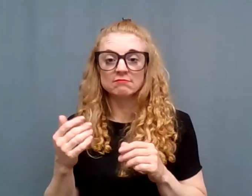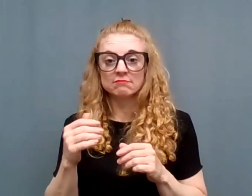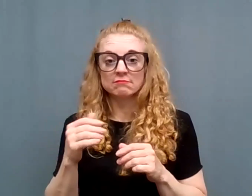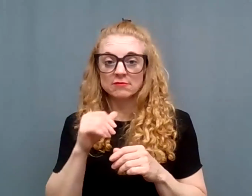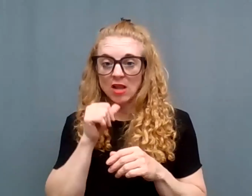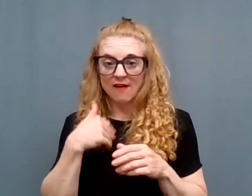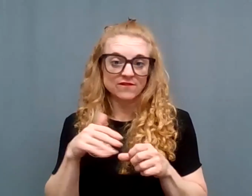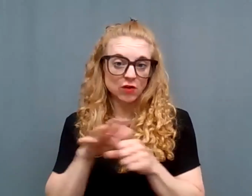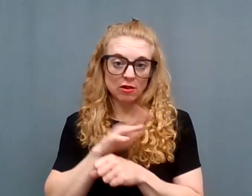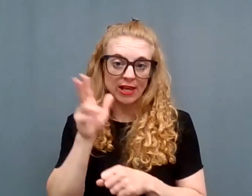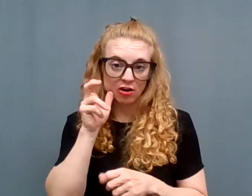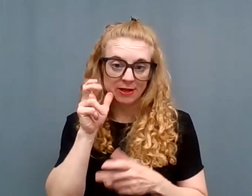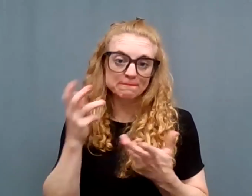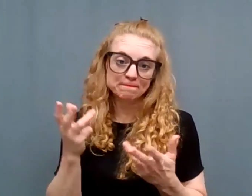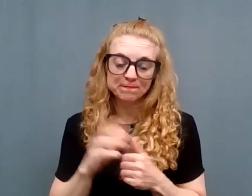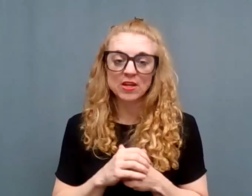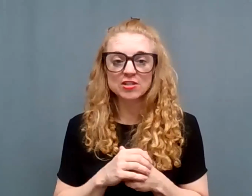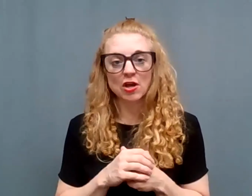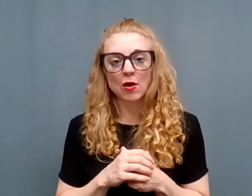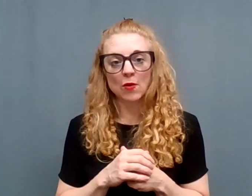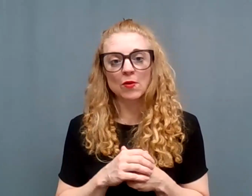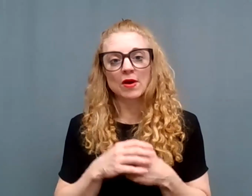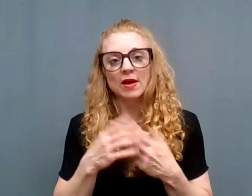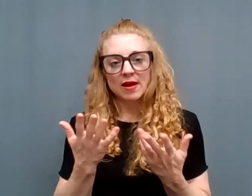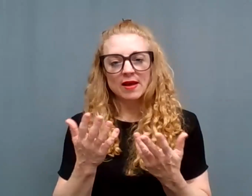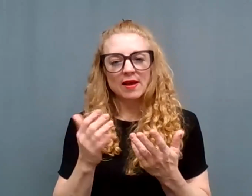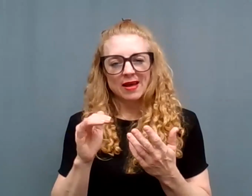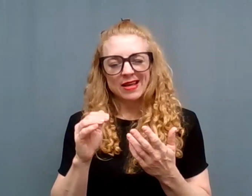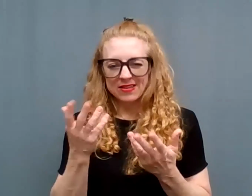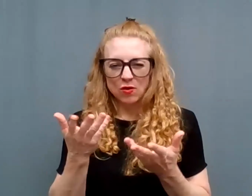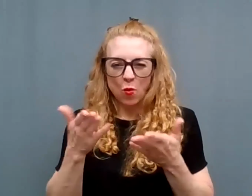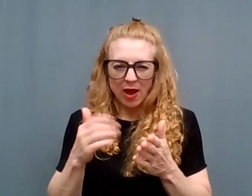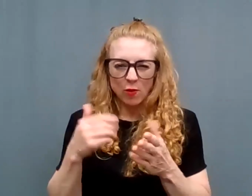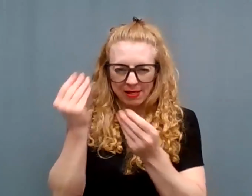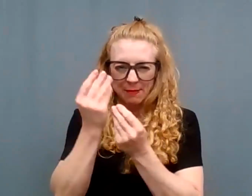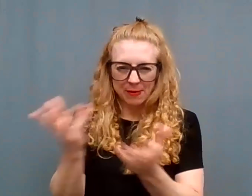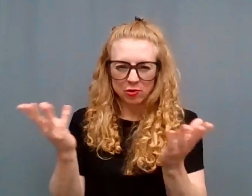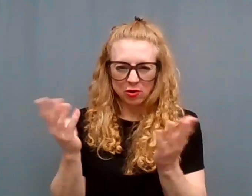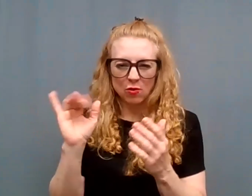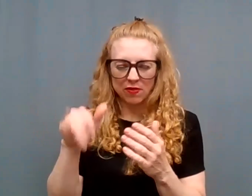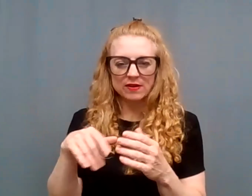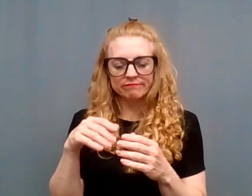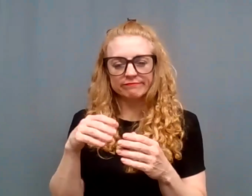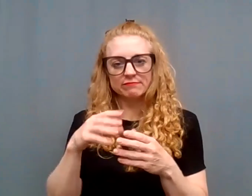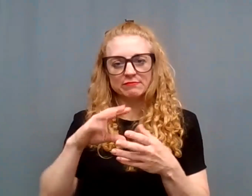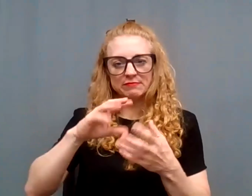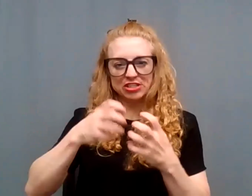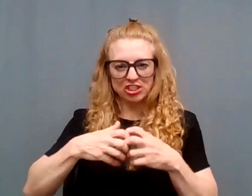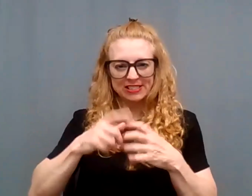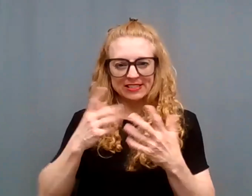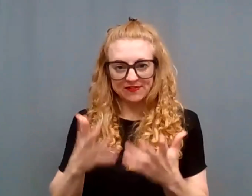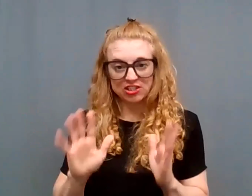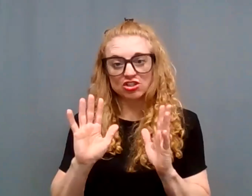use of the hearing so how we let the person know that these Cycles are finished is you know part of